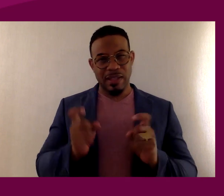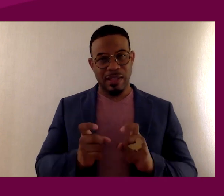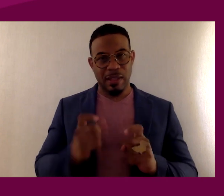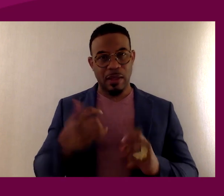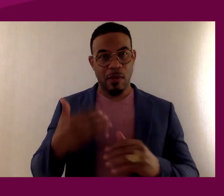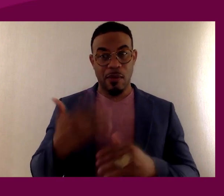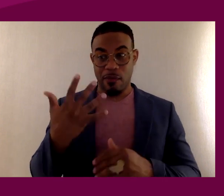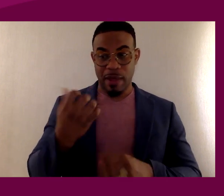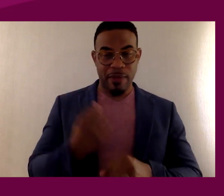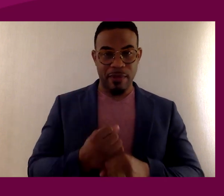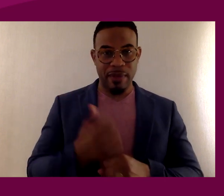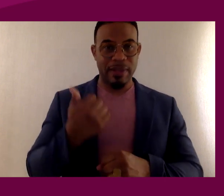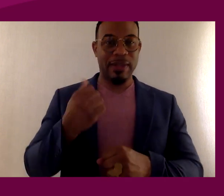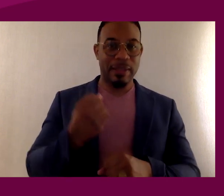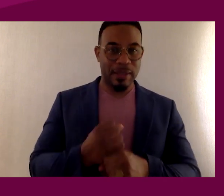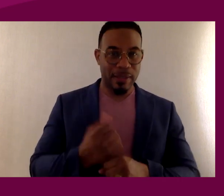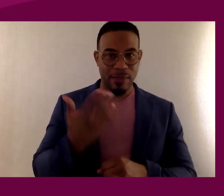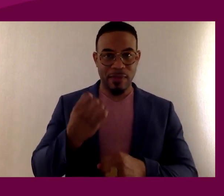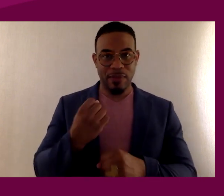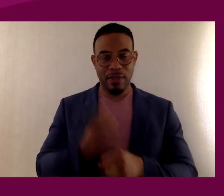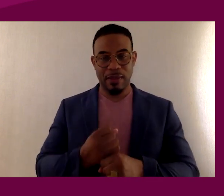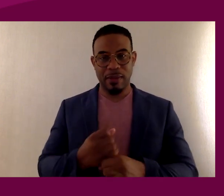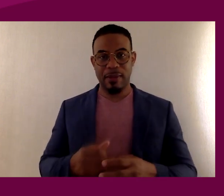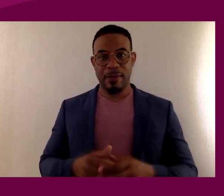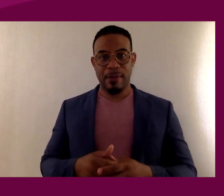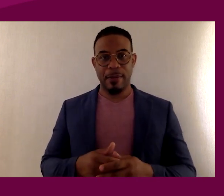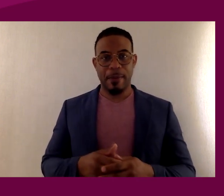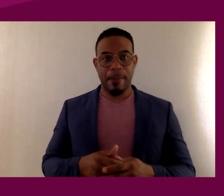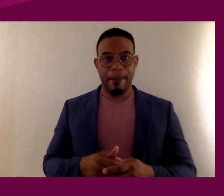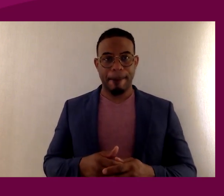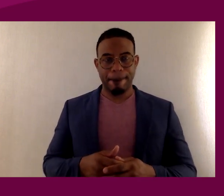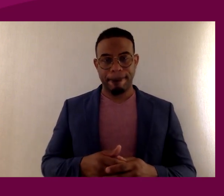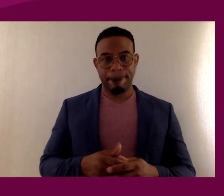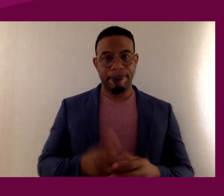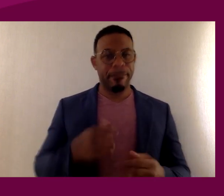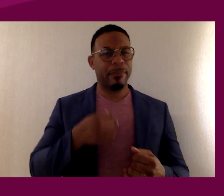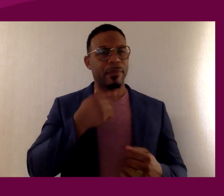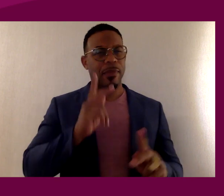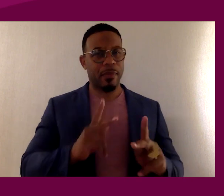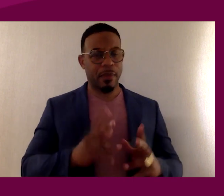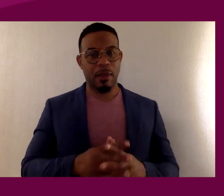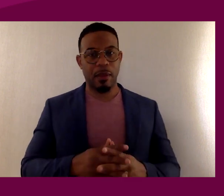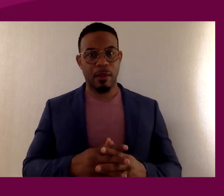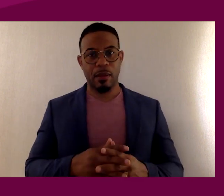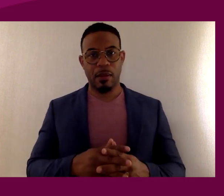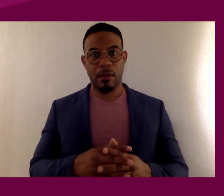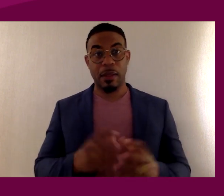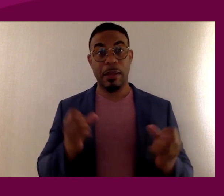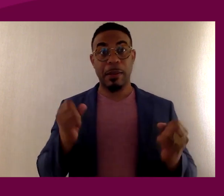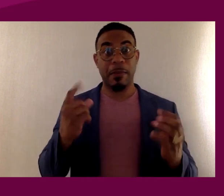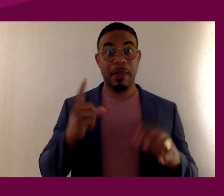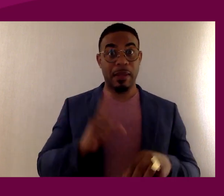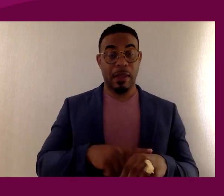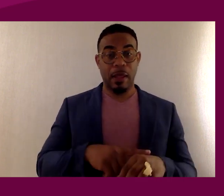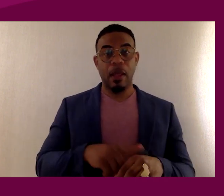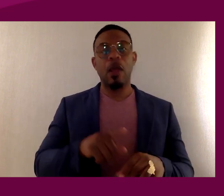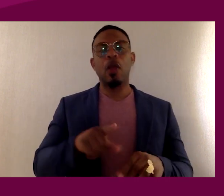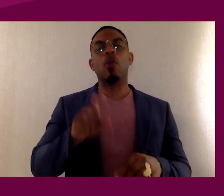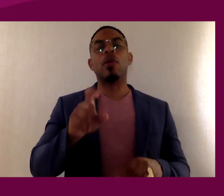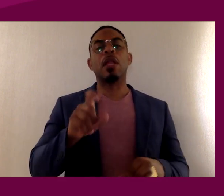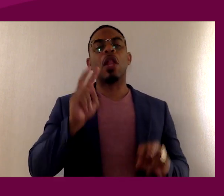in a year, you see changes over five years, 10 years, 15 years. I've told people many,